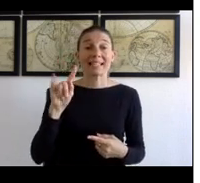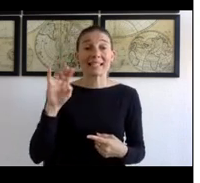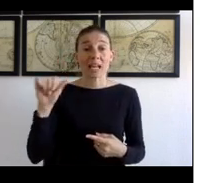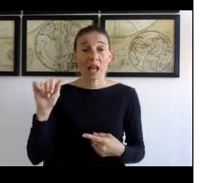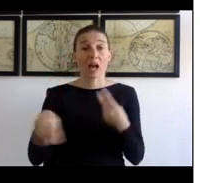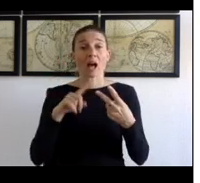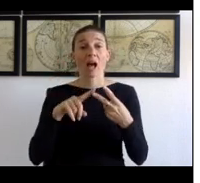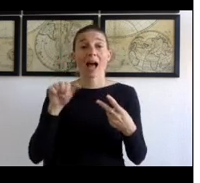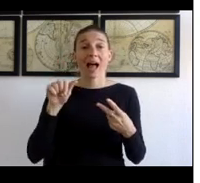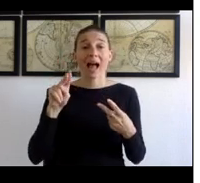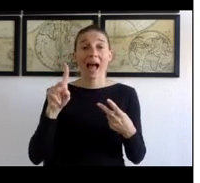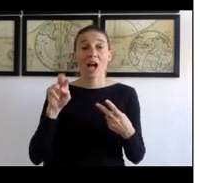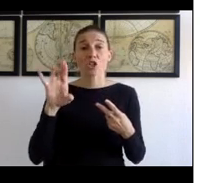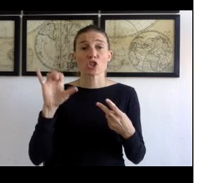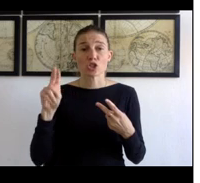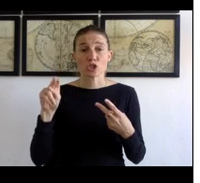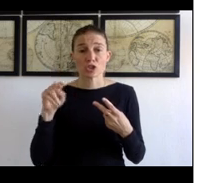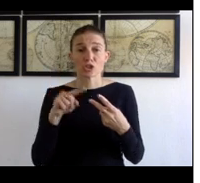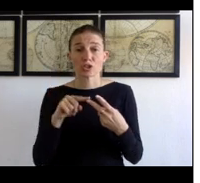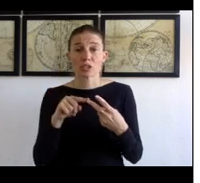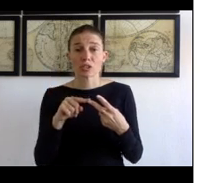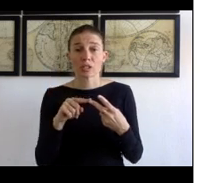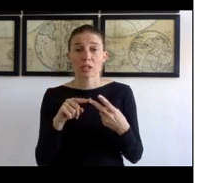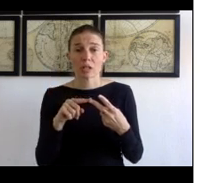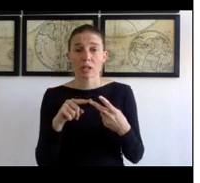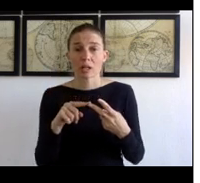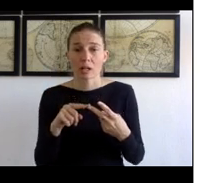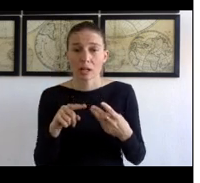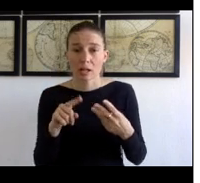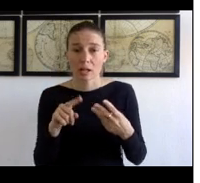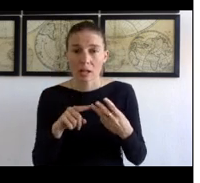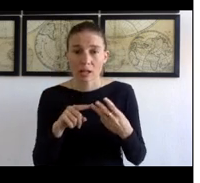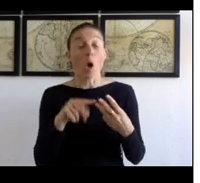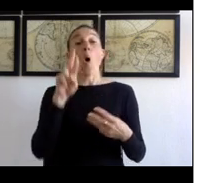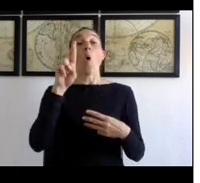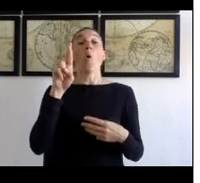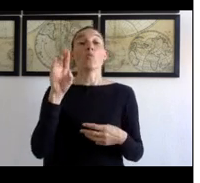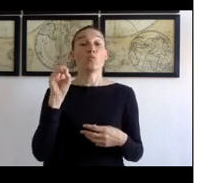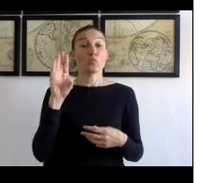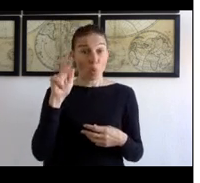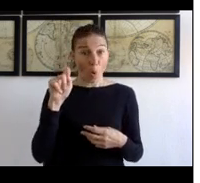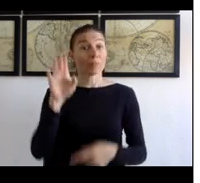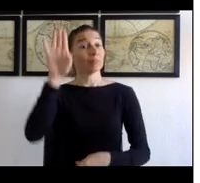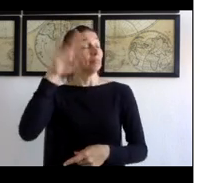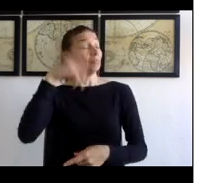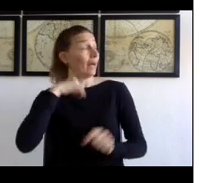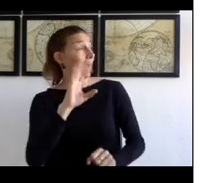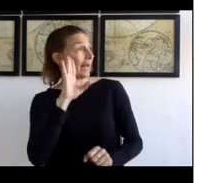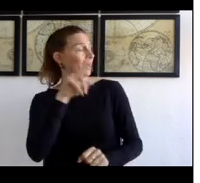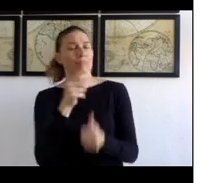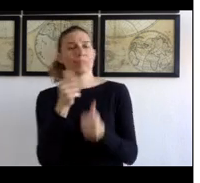Are you able to hear me? Okay, Robert, you are there, I'll ask some questions